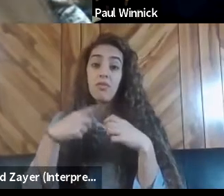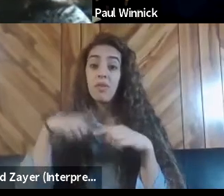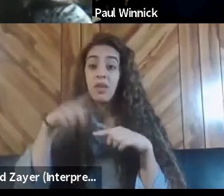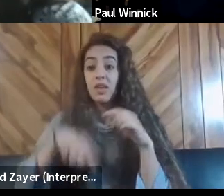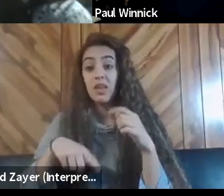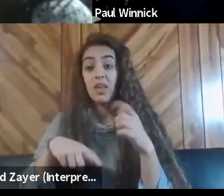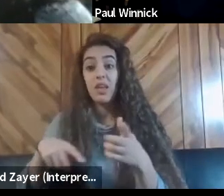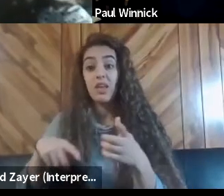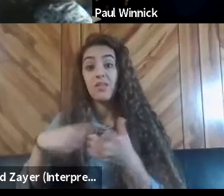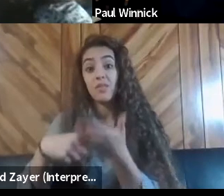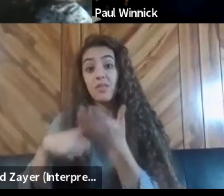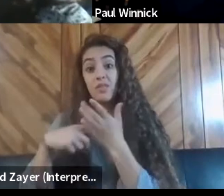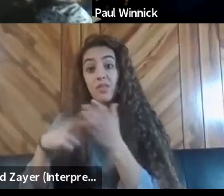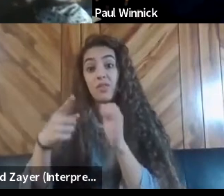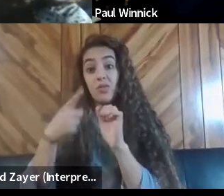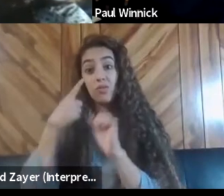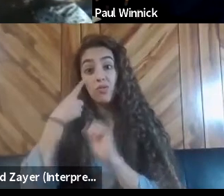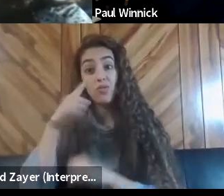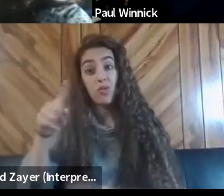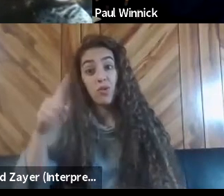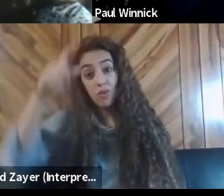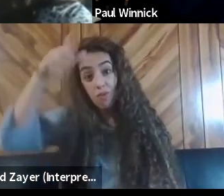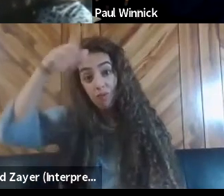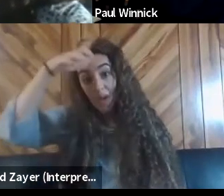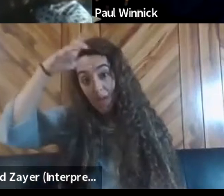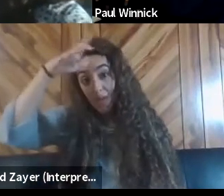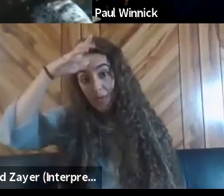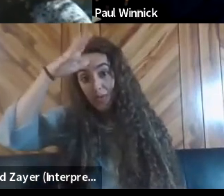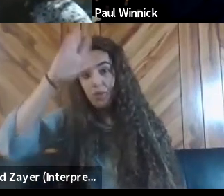sorry, all I can only talk for mothers, it's very hard. It's